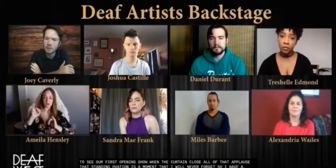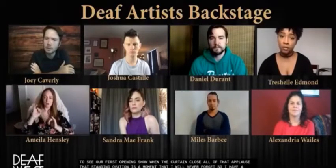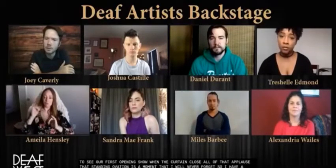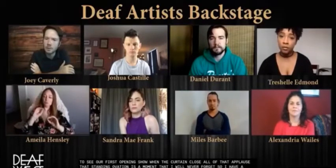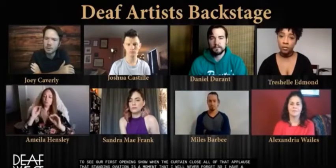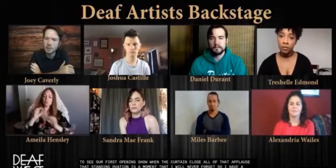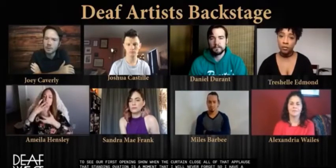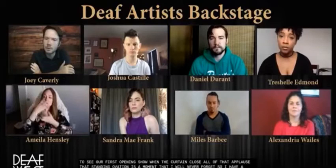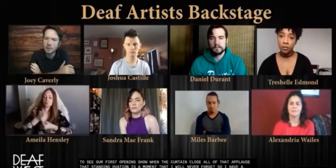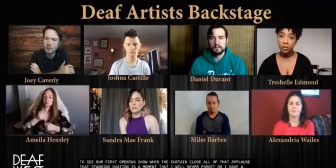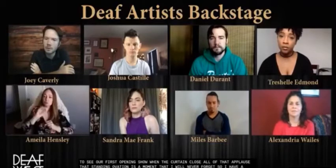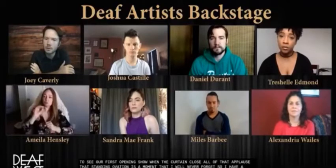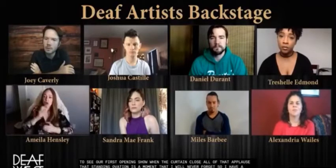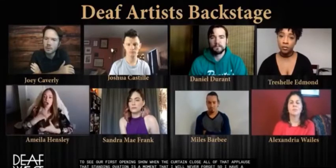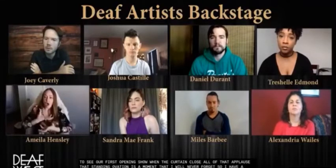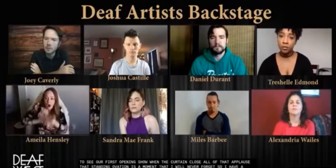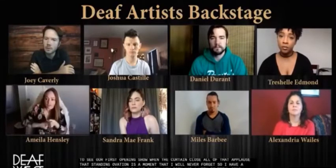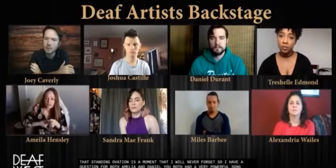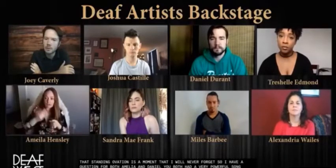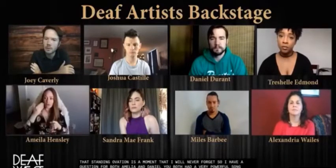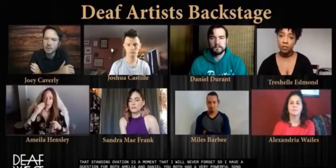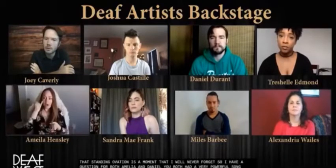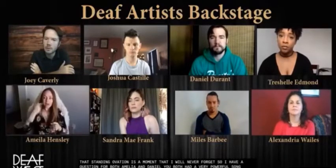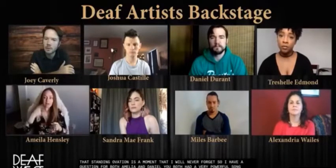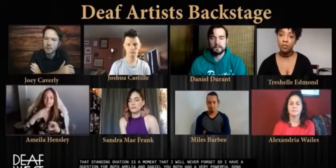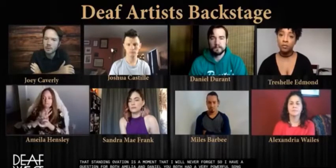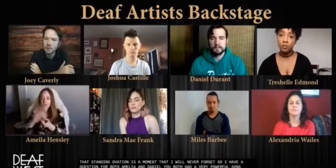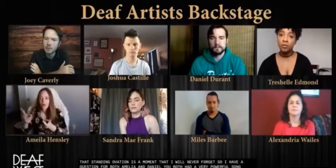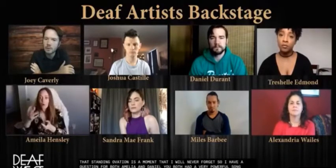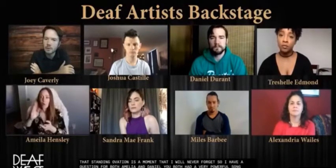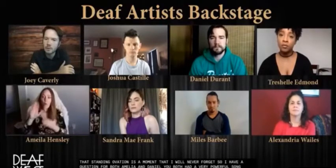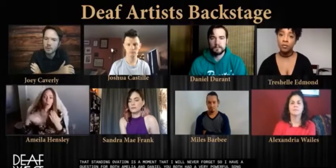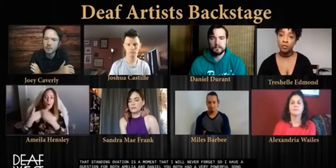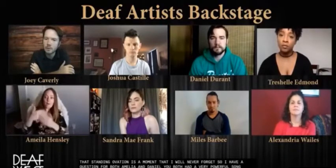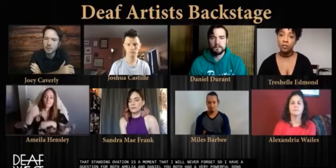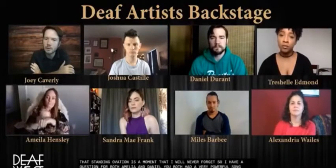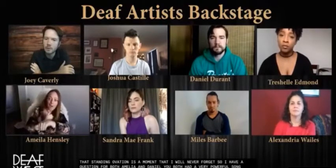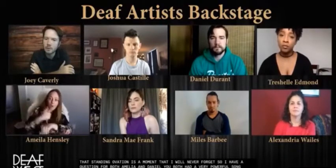Amelia: It's normal to have trepidation at the beginning. There's no confidence when you're trying something.